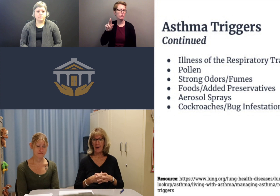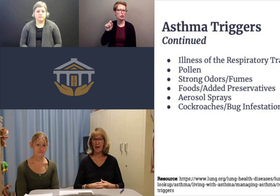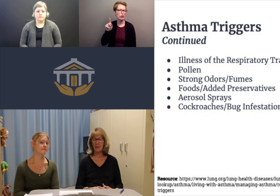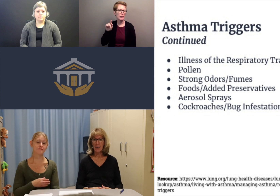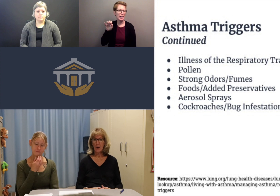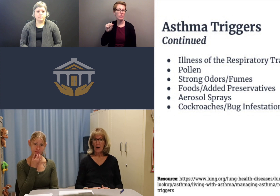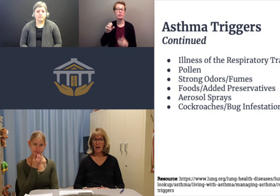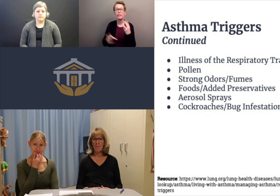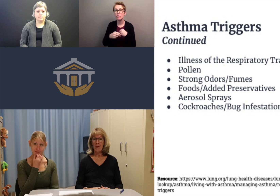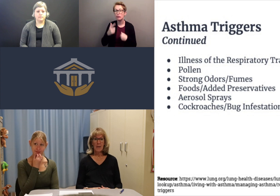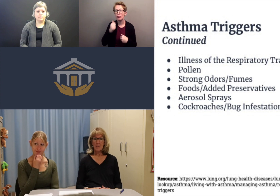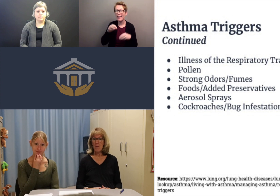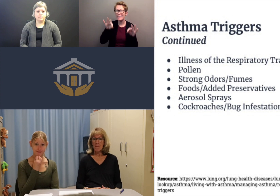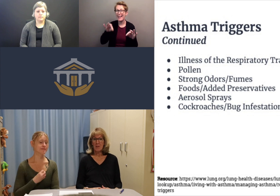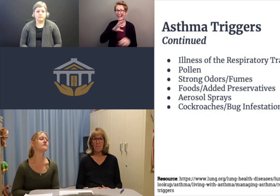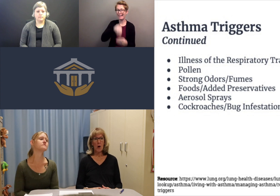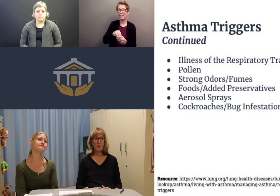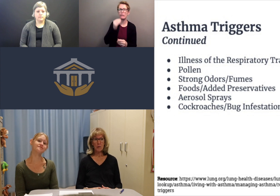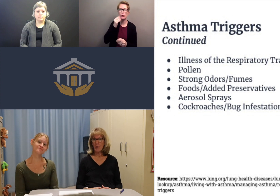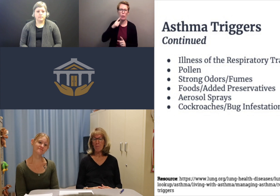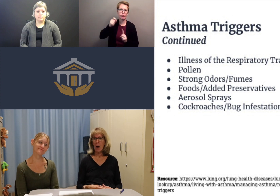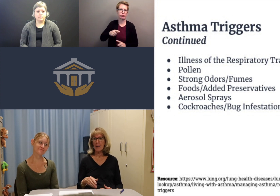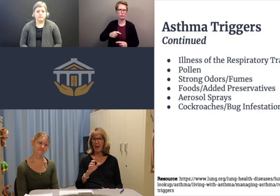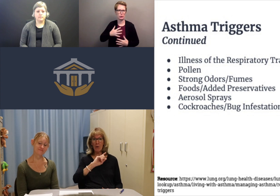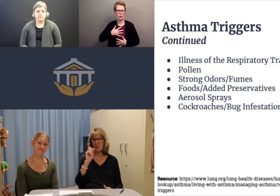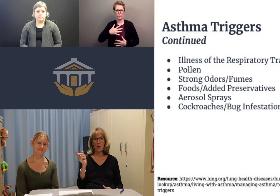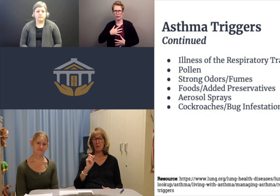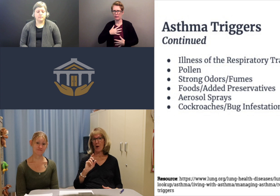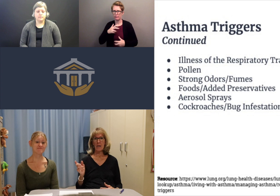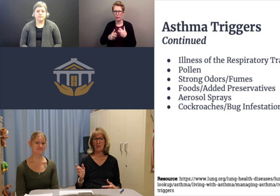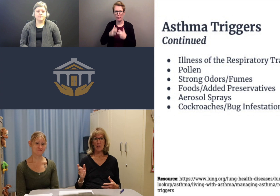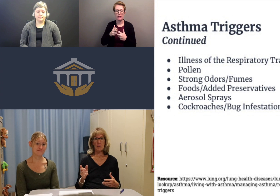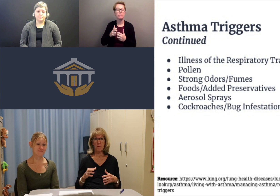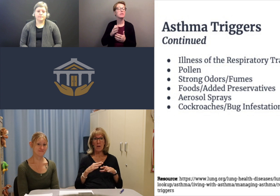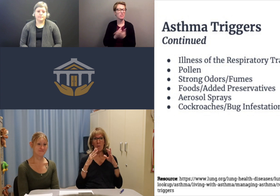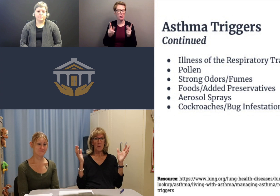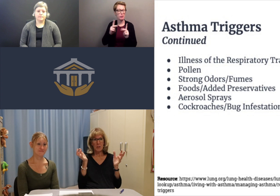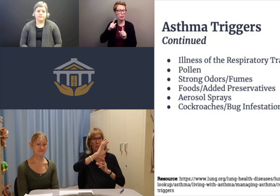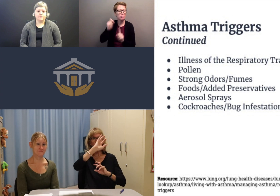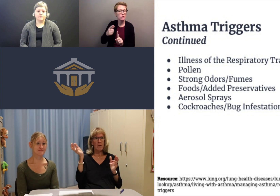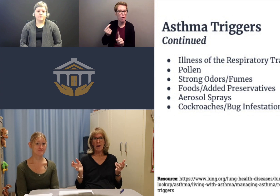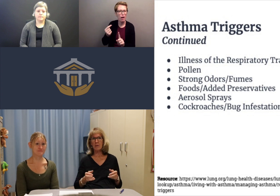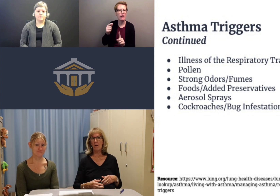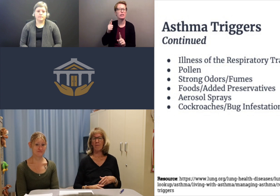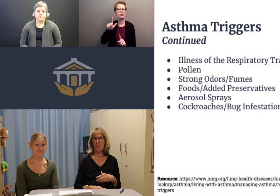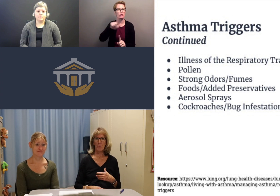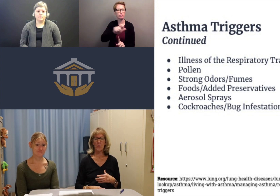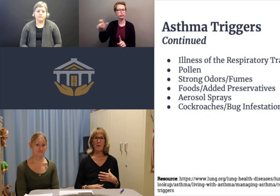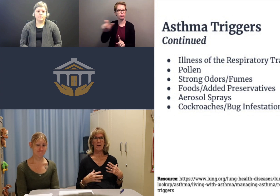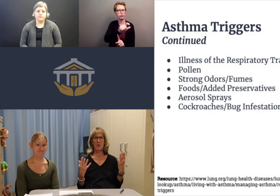that. Some are triggered by aerosol sprays, just you know spraying lysol around the room and then